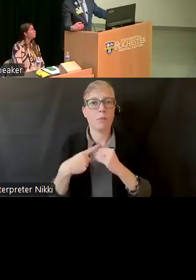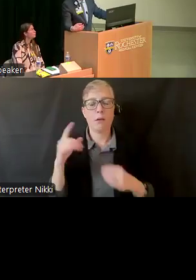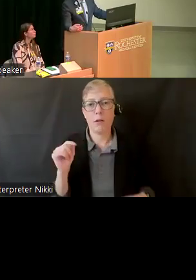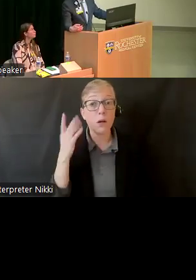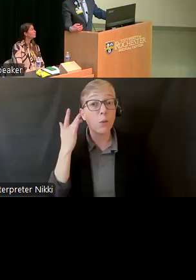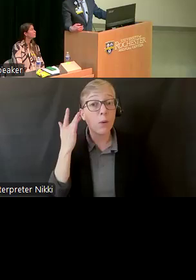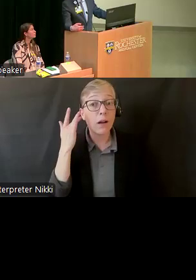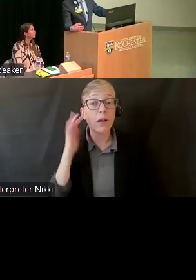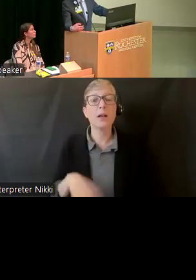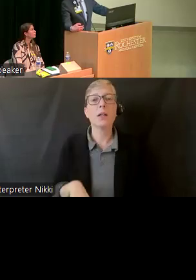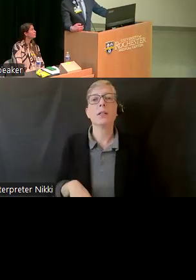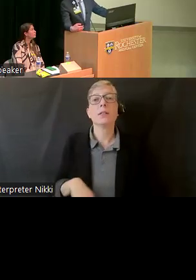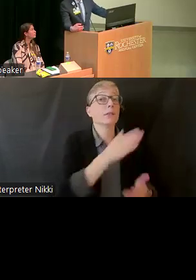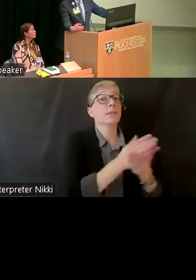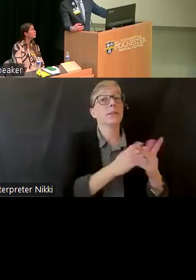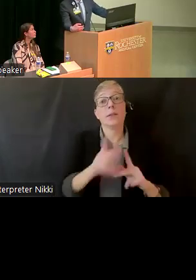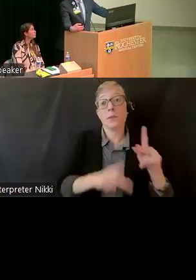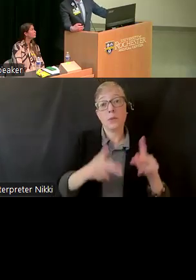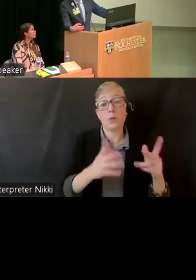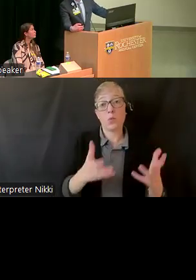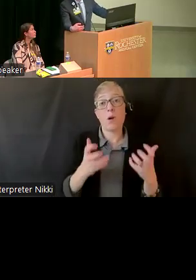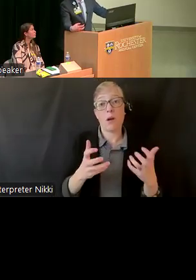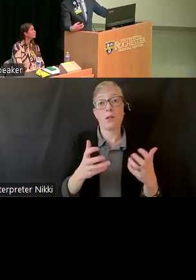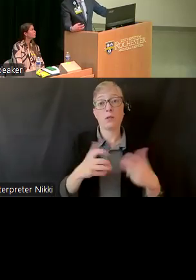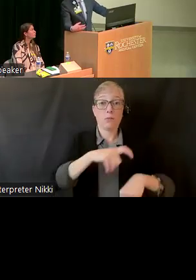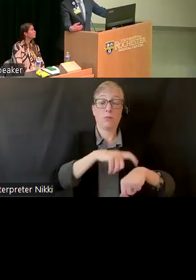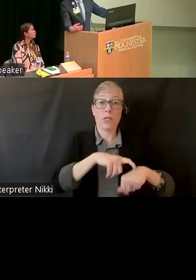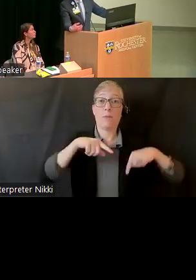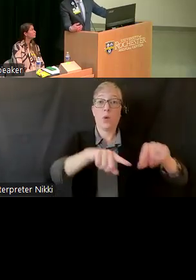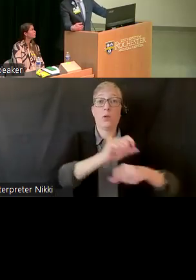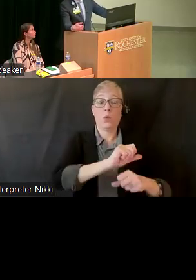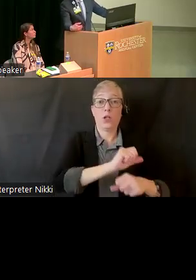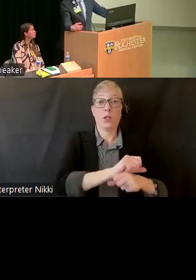know some people they want the the time at work and they want the symbolic importantness of that